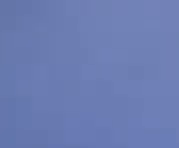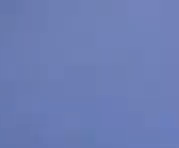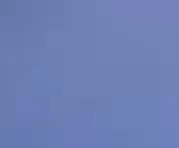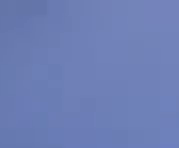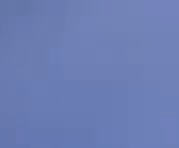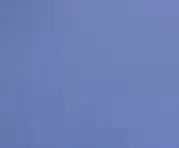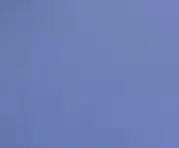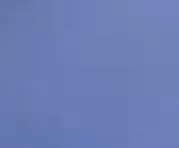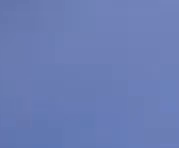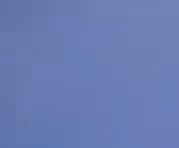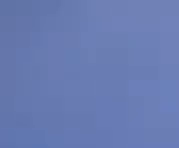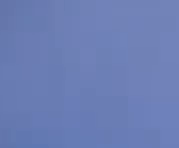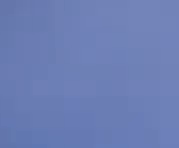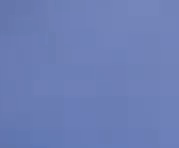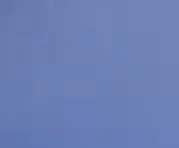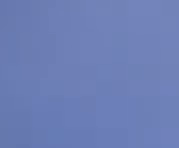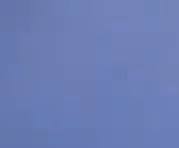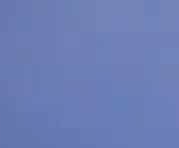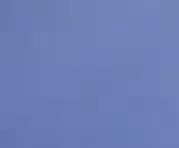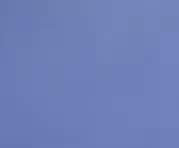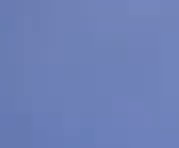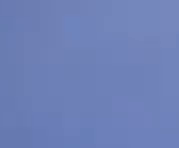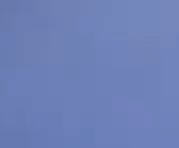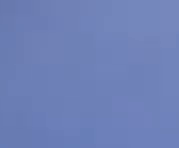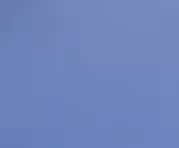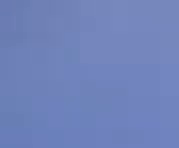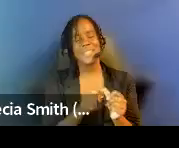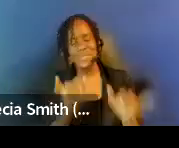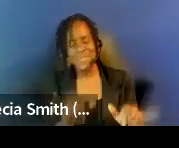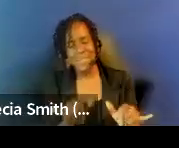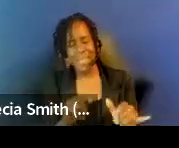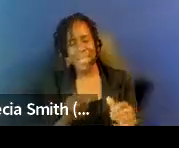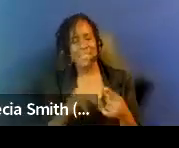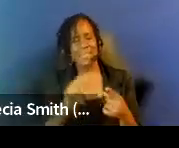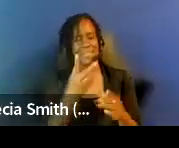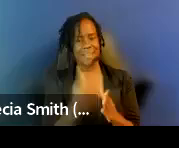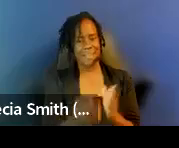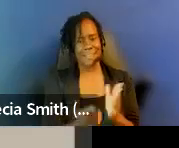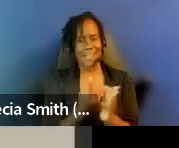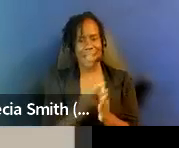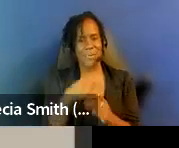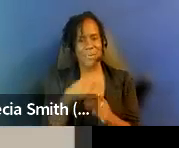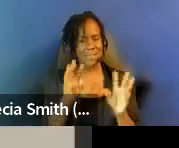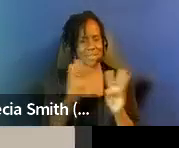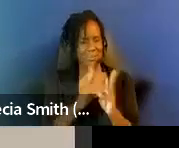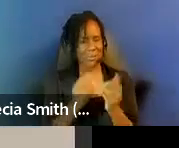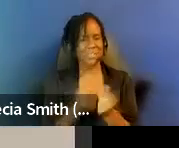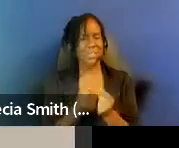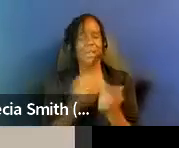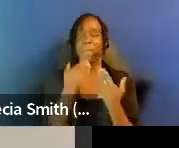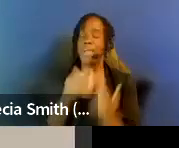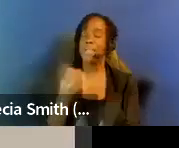Initiative at University of Virginia. It is 1:05. She has an